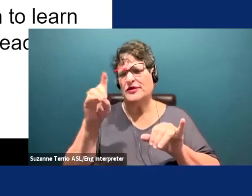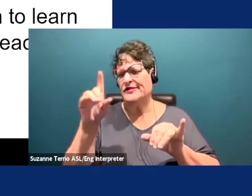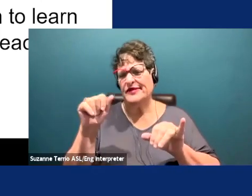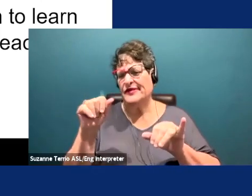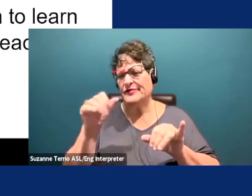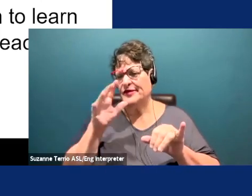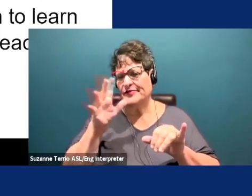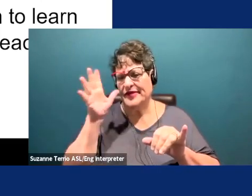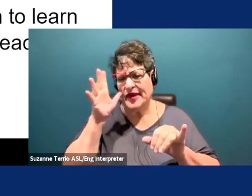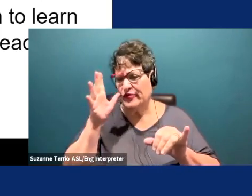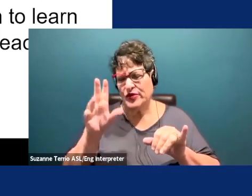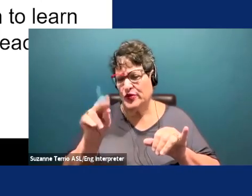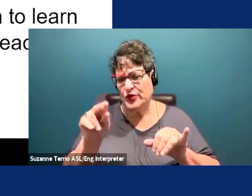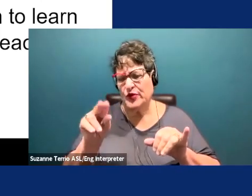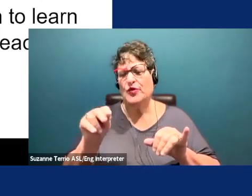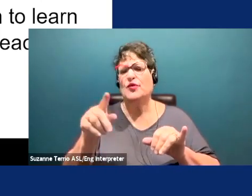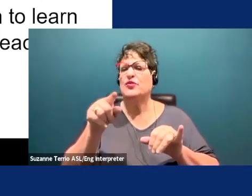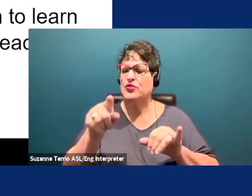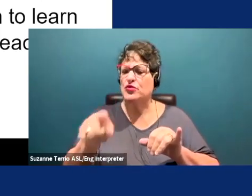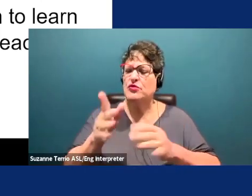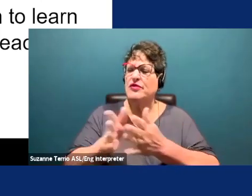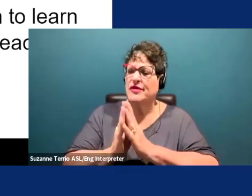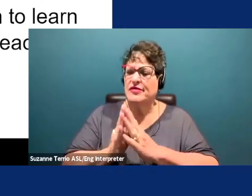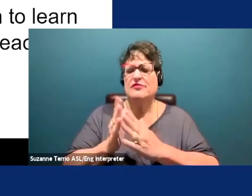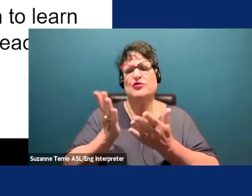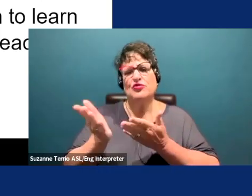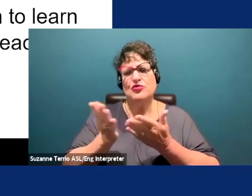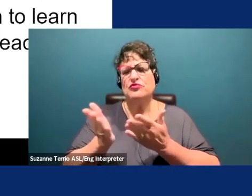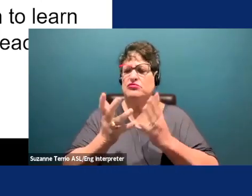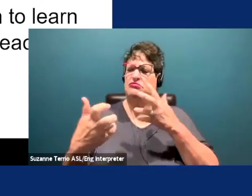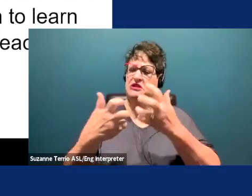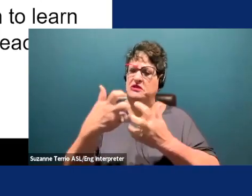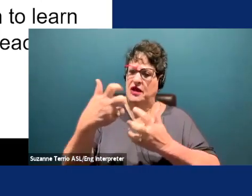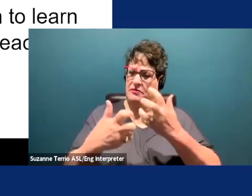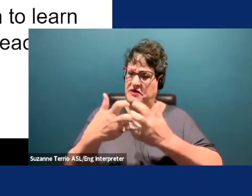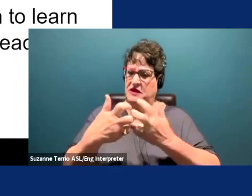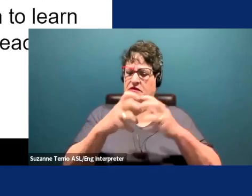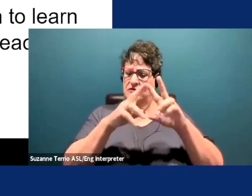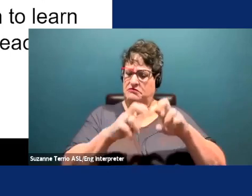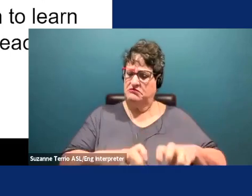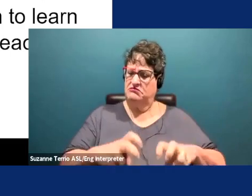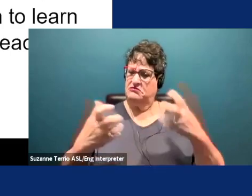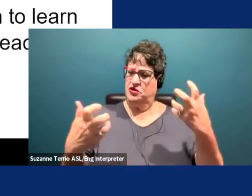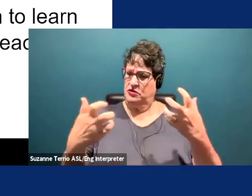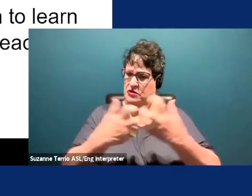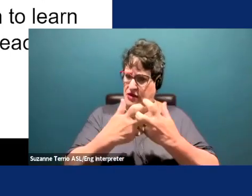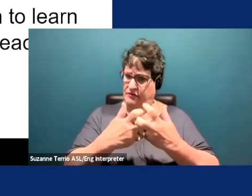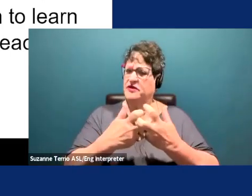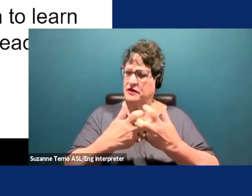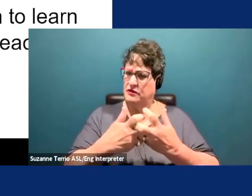asking for services to be adapted and for assessments to be adapted so that we're actually having an accurate capture of what this parent